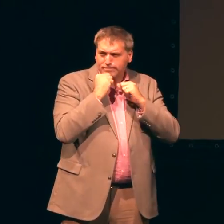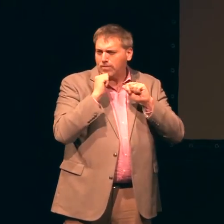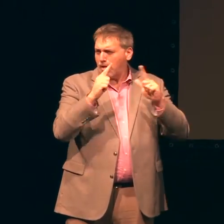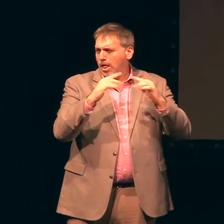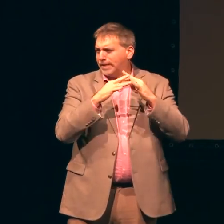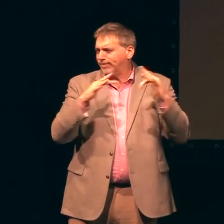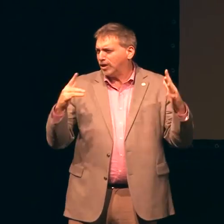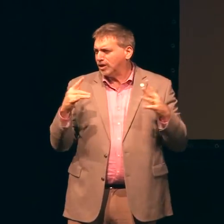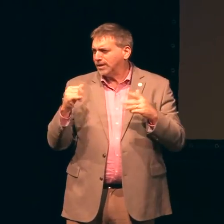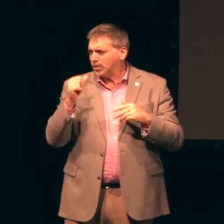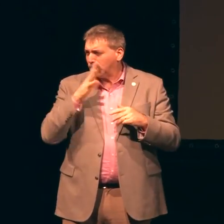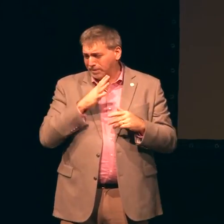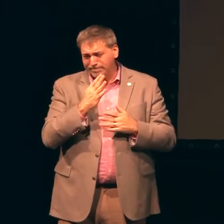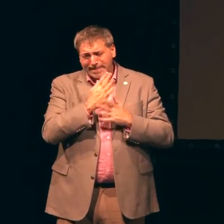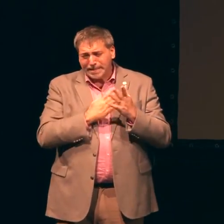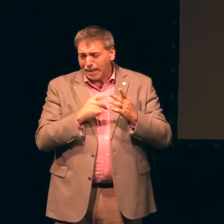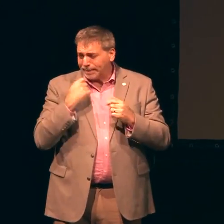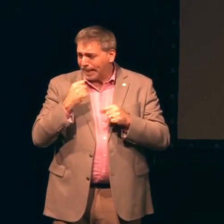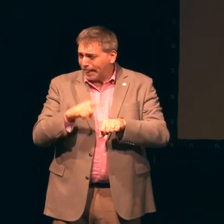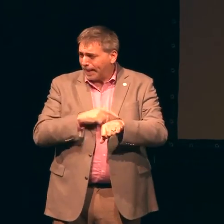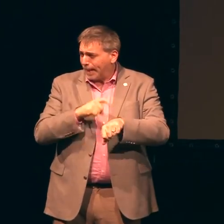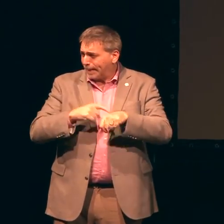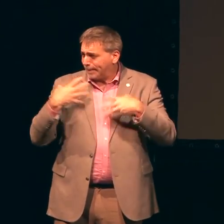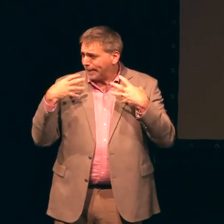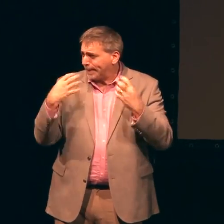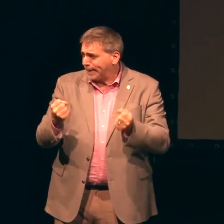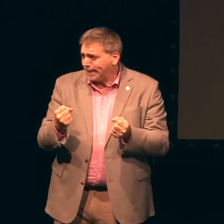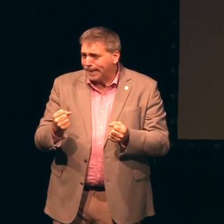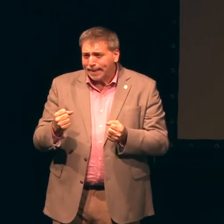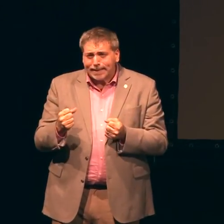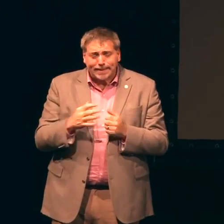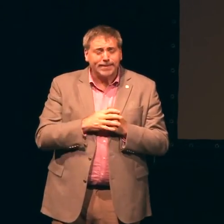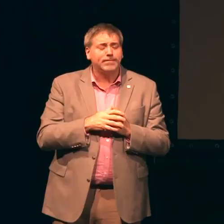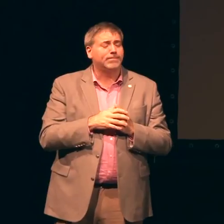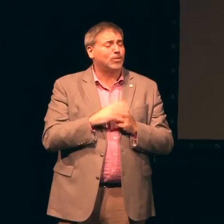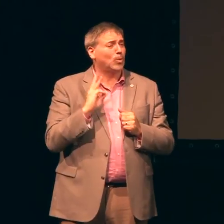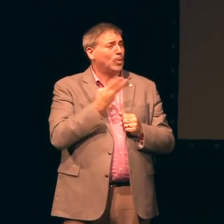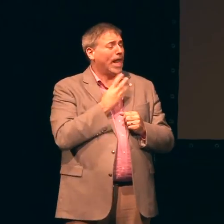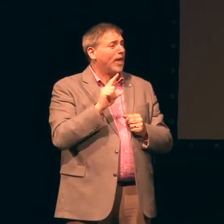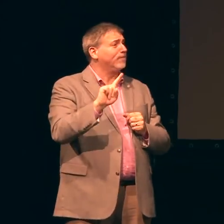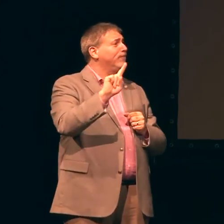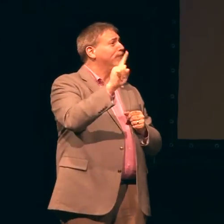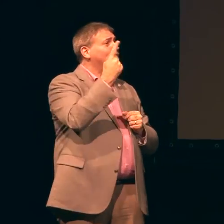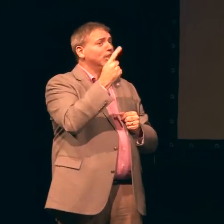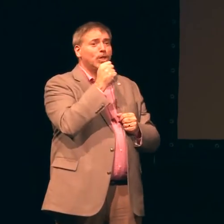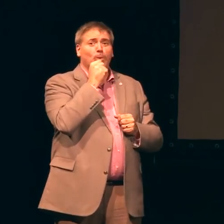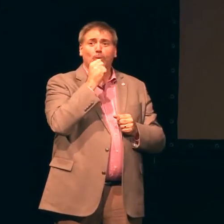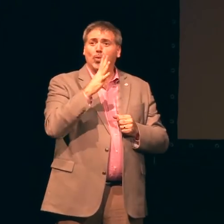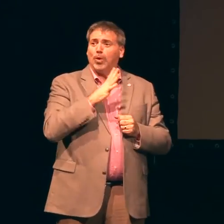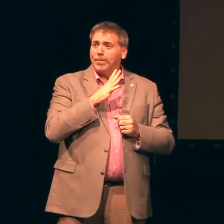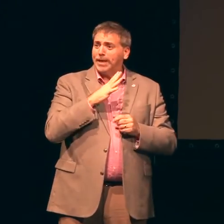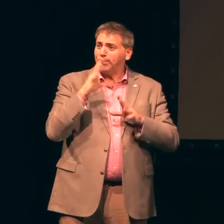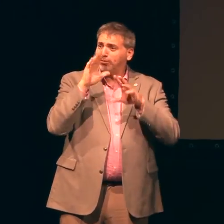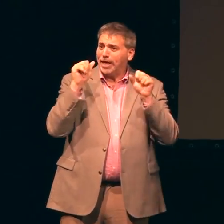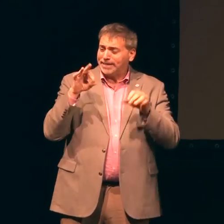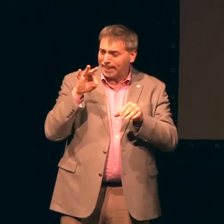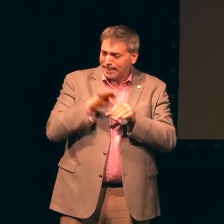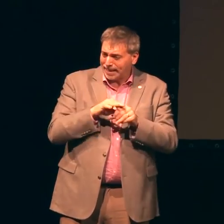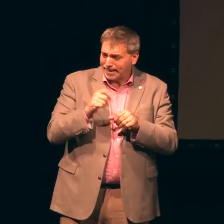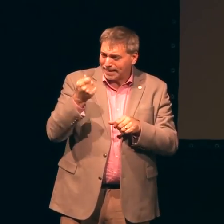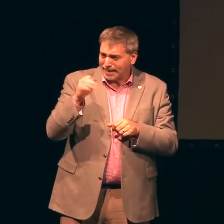and we wanted to impress on people we cherish and embrace the inclusiveness. The first